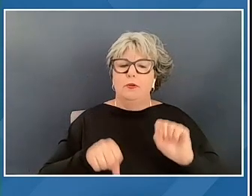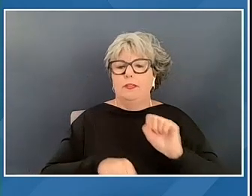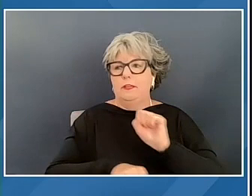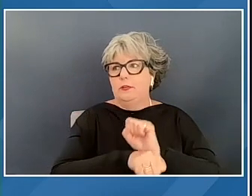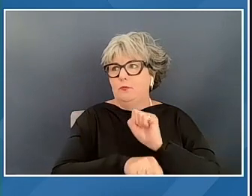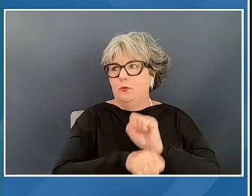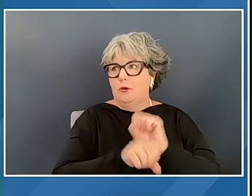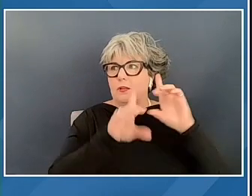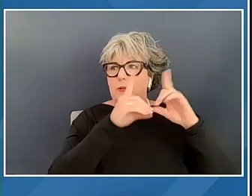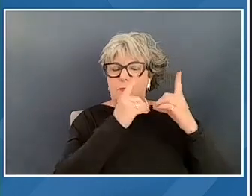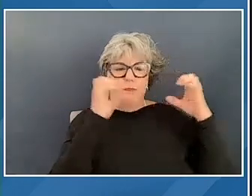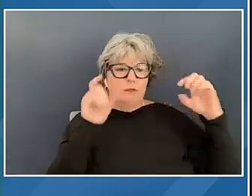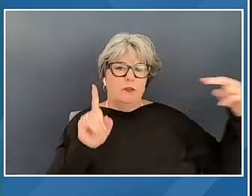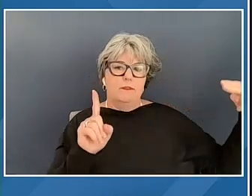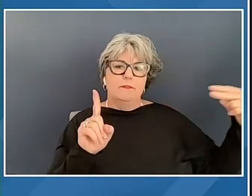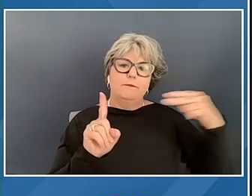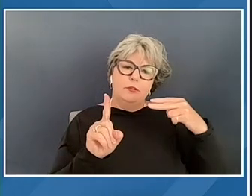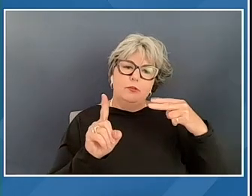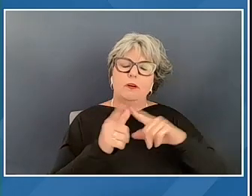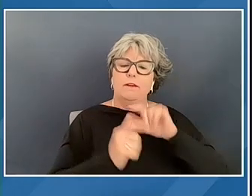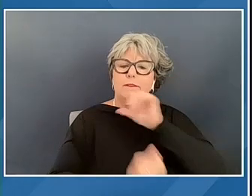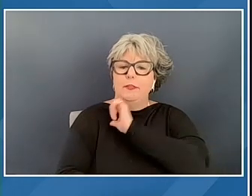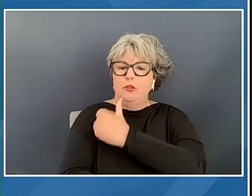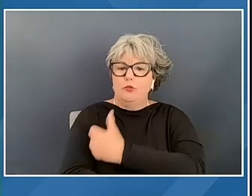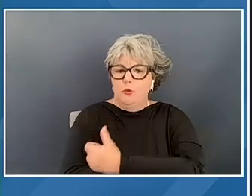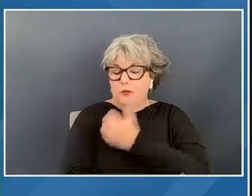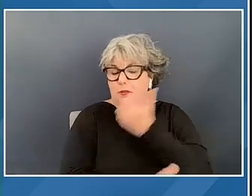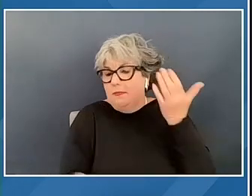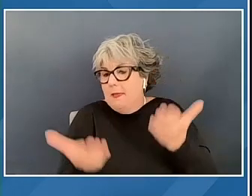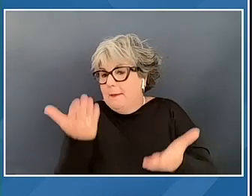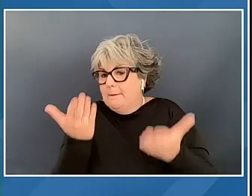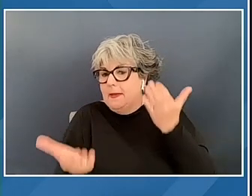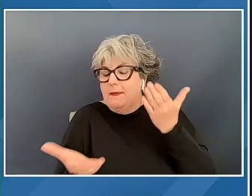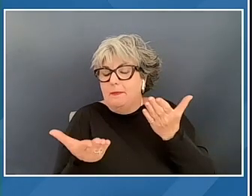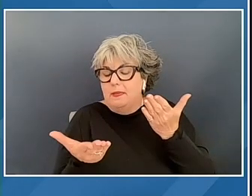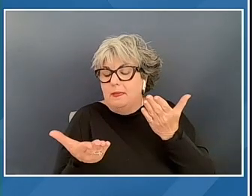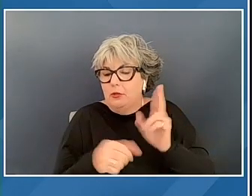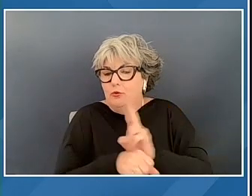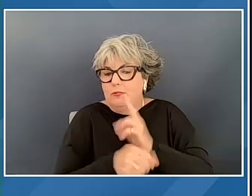view of its authority that it might be asserting here. Scott, I think you're right.